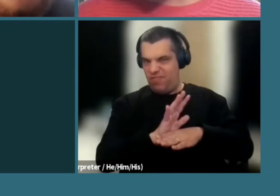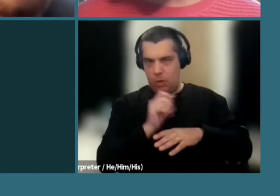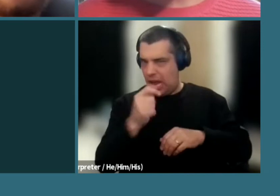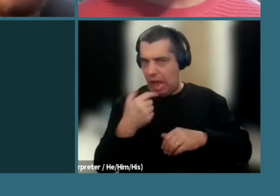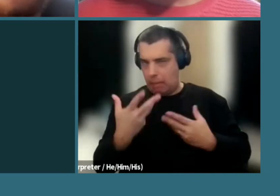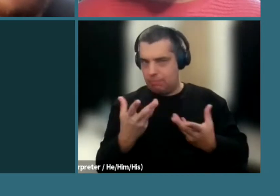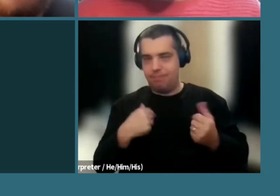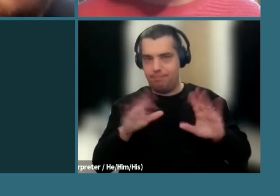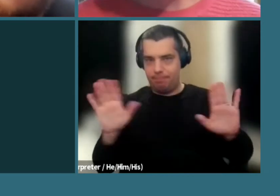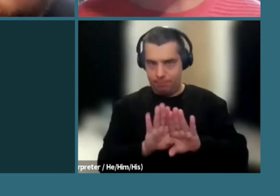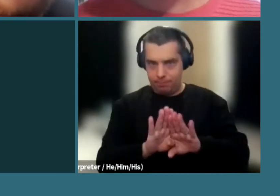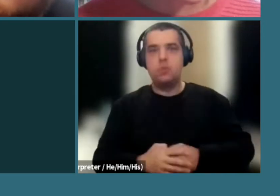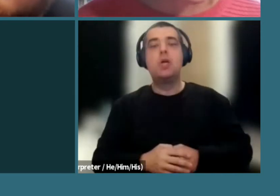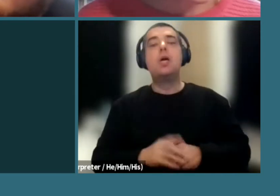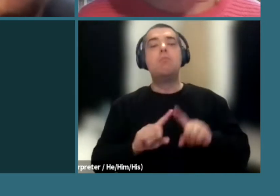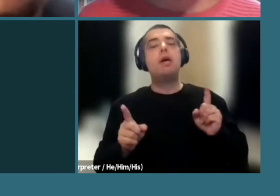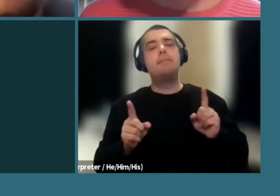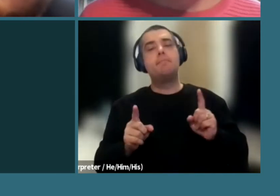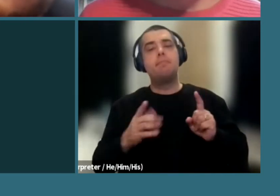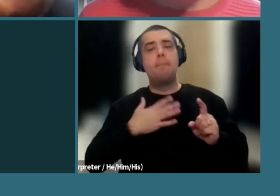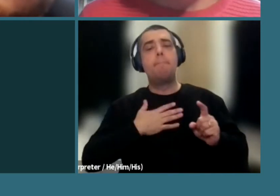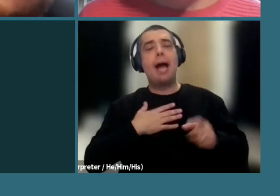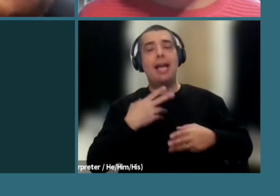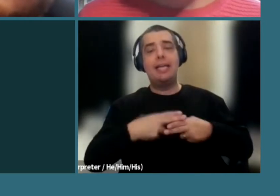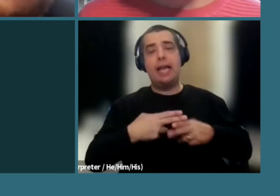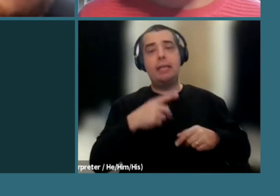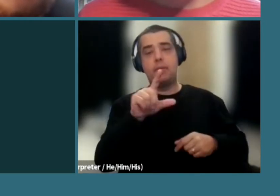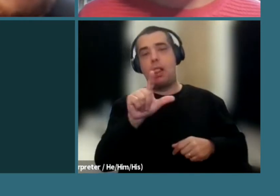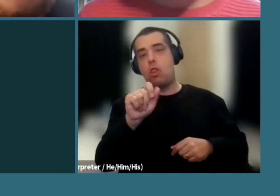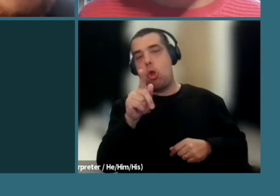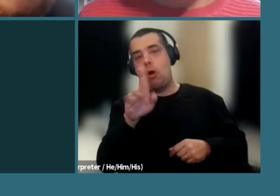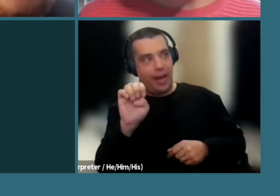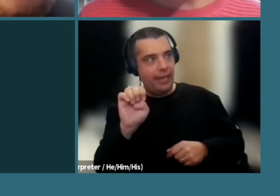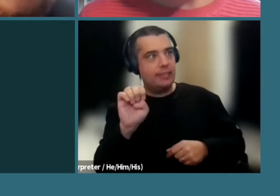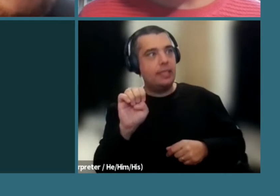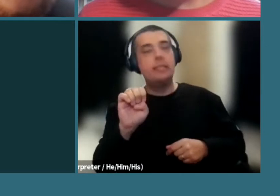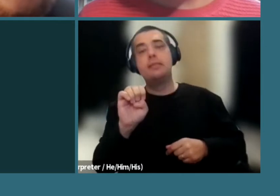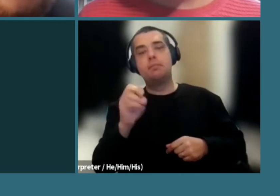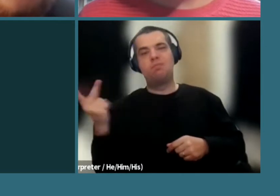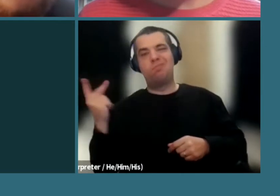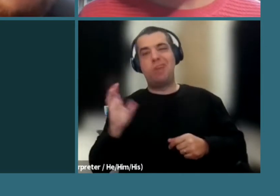Sorry, guys, but my name says Lorraine Ashleigh. I share this account with my mom, so we're both in the picture together.